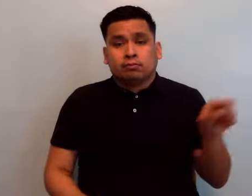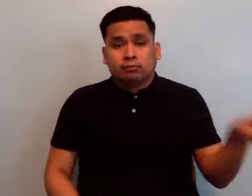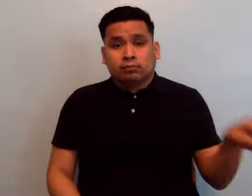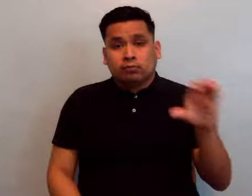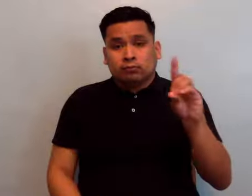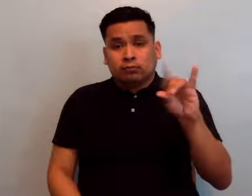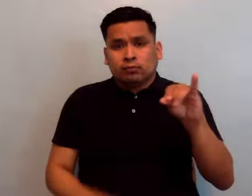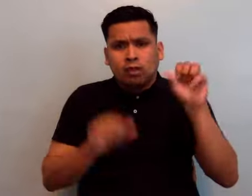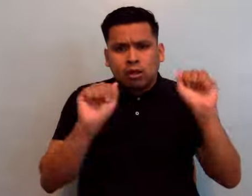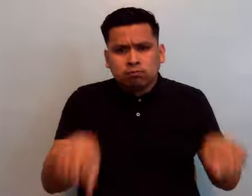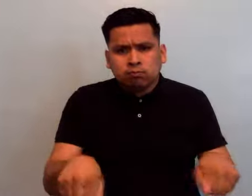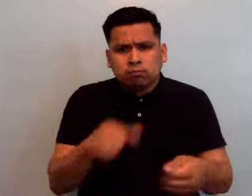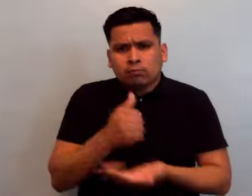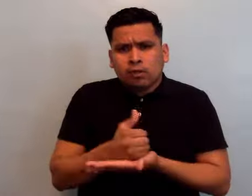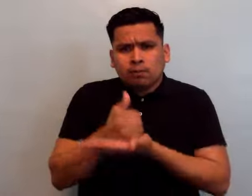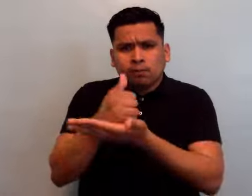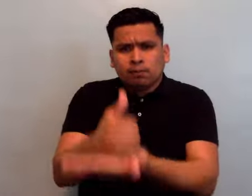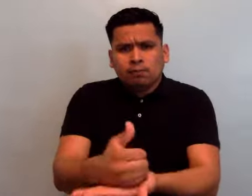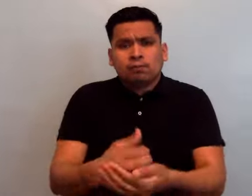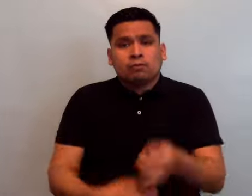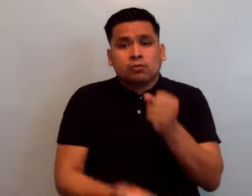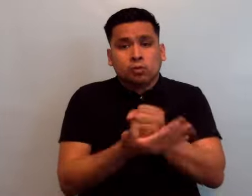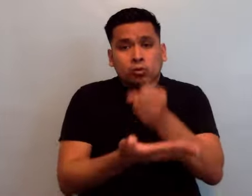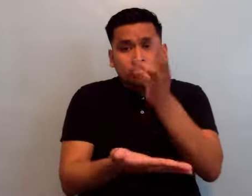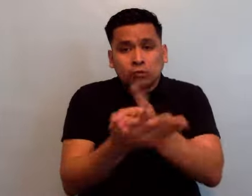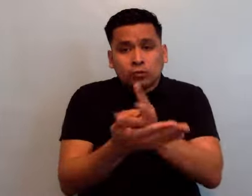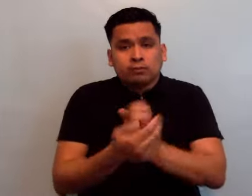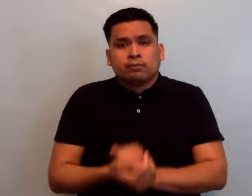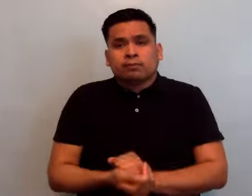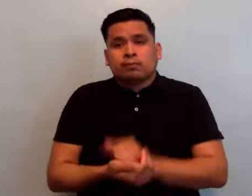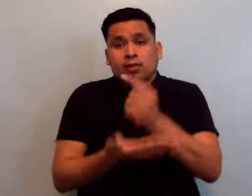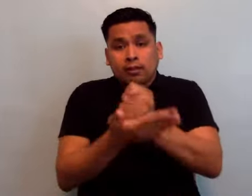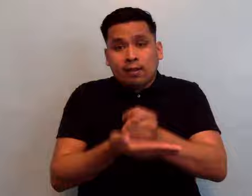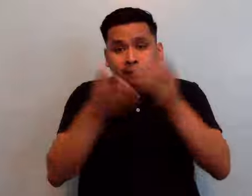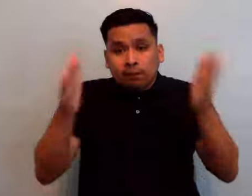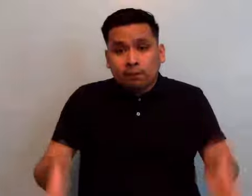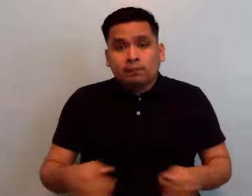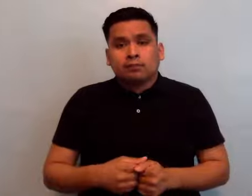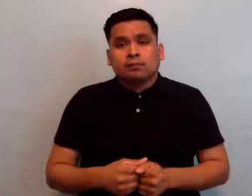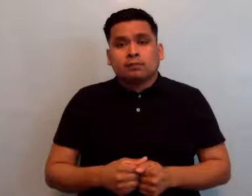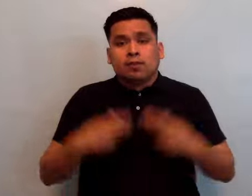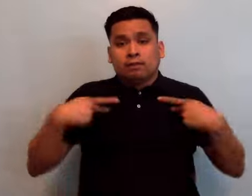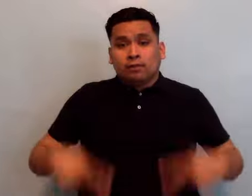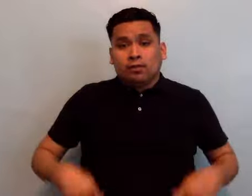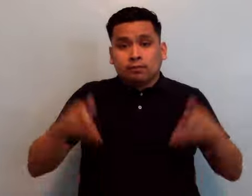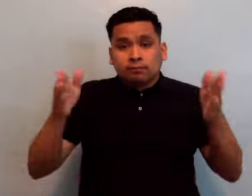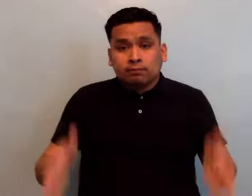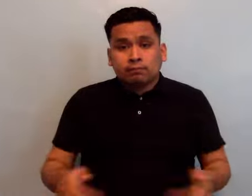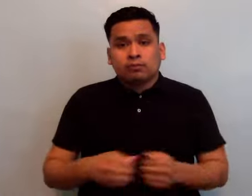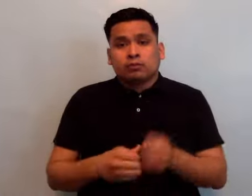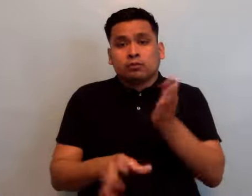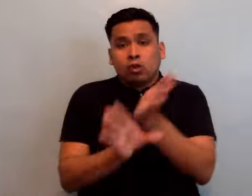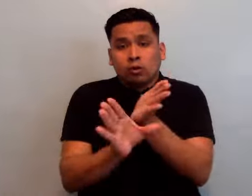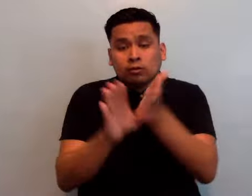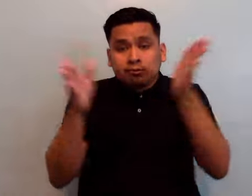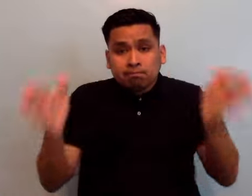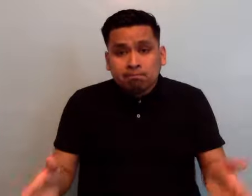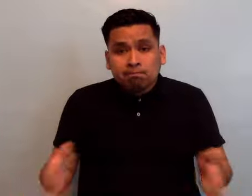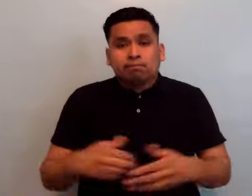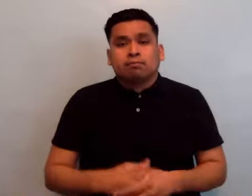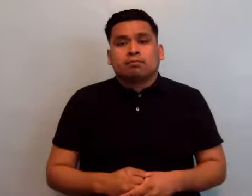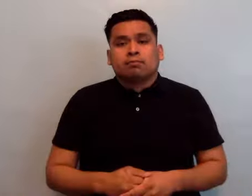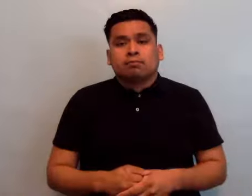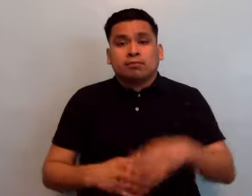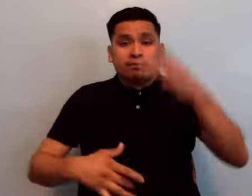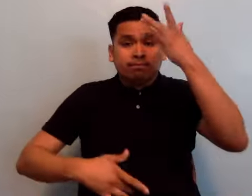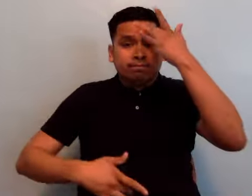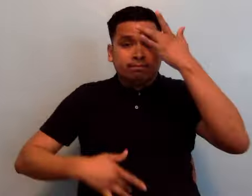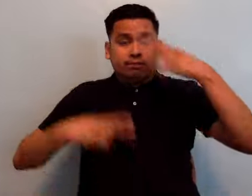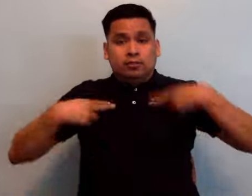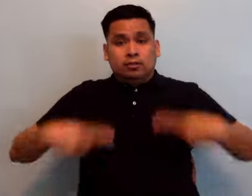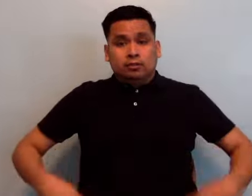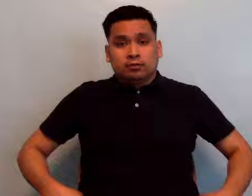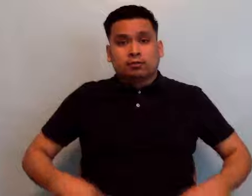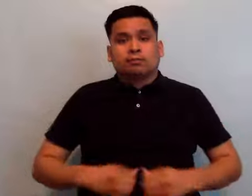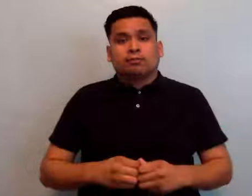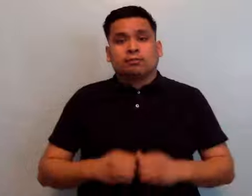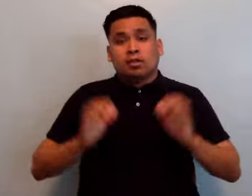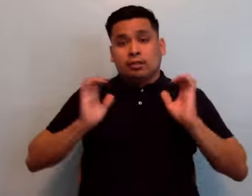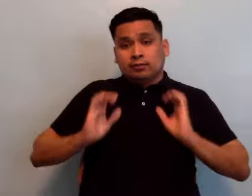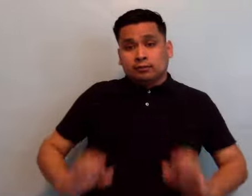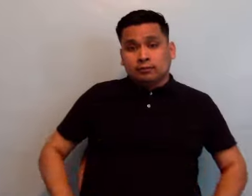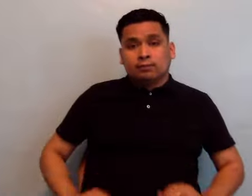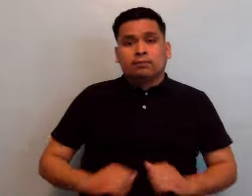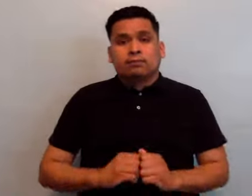CDIs can help social workers, therapists, physicians, psychologists, and mental health clinicians